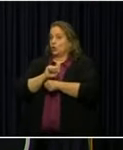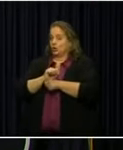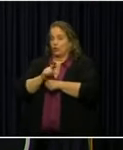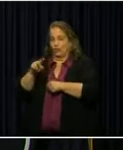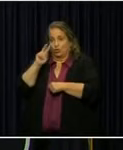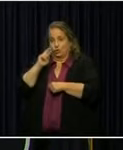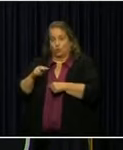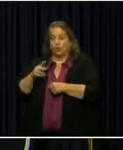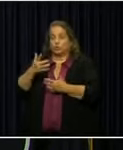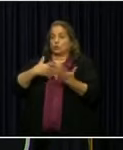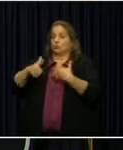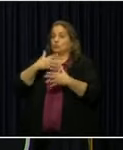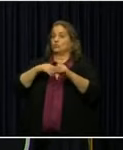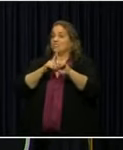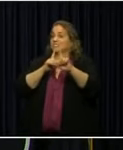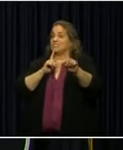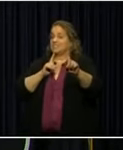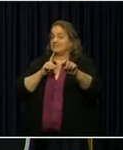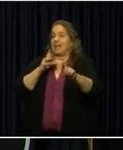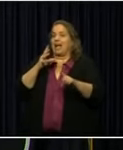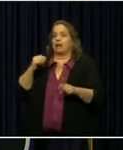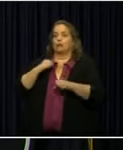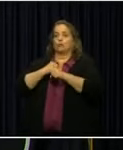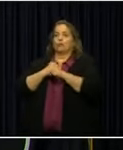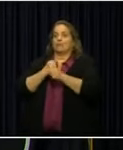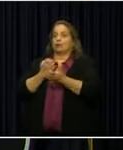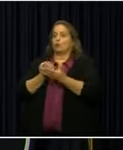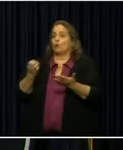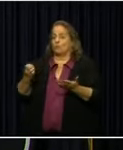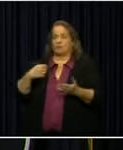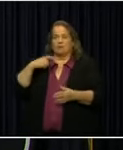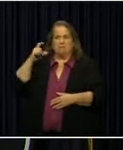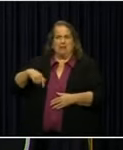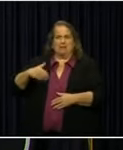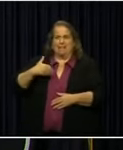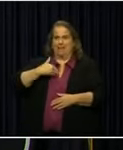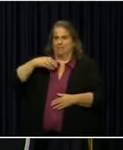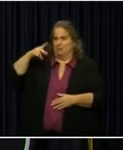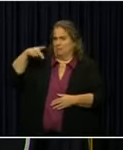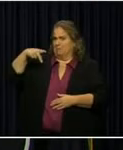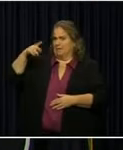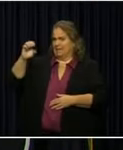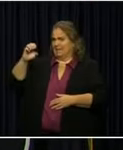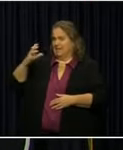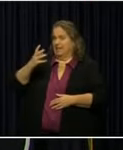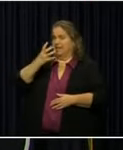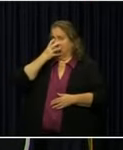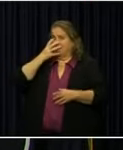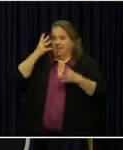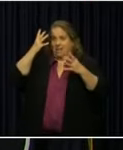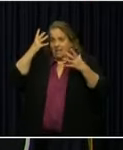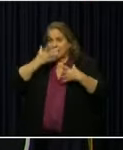THAT'S THE WAY ON THE WAY INTO THE BUILDING OR THE SITE, THAT WE MAKE SURE THAT WE DON'T HAVE